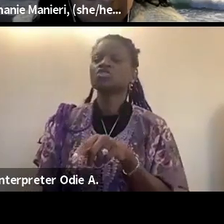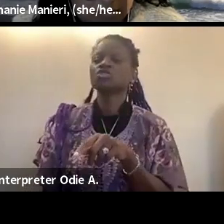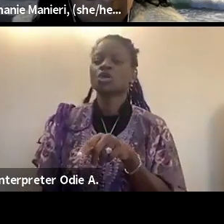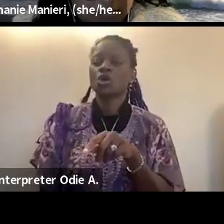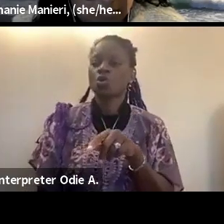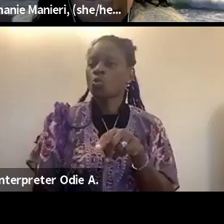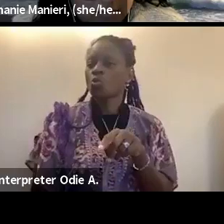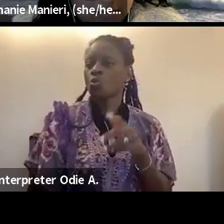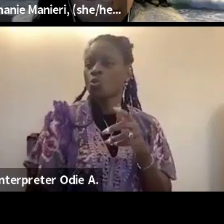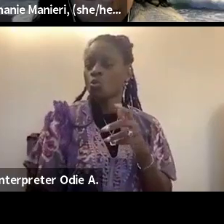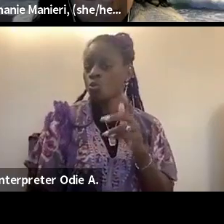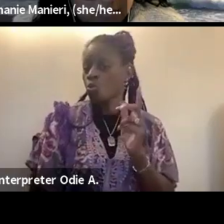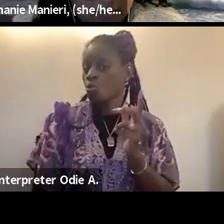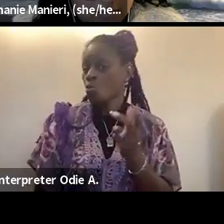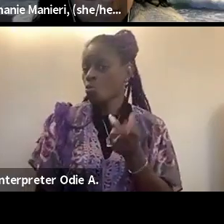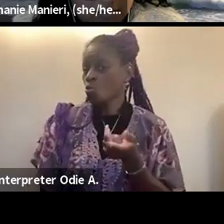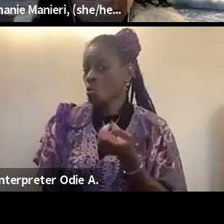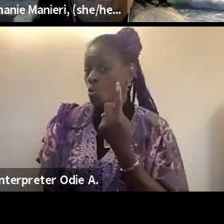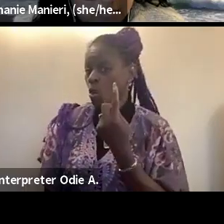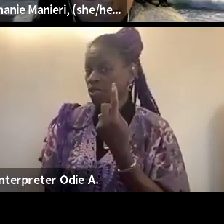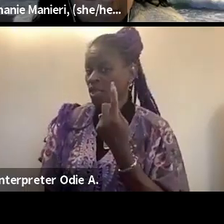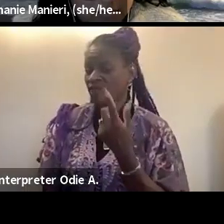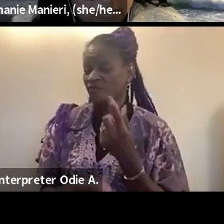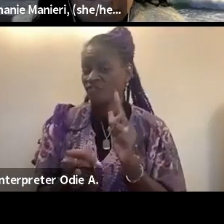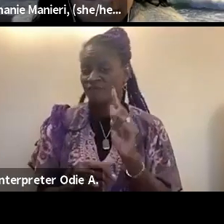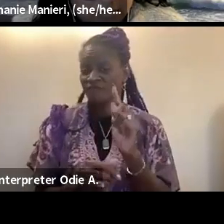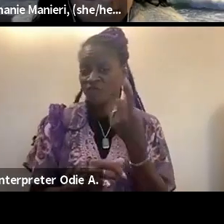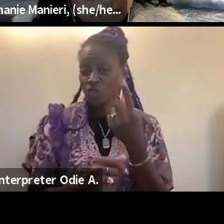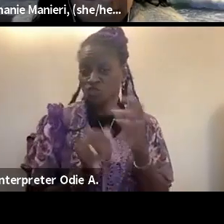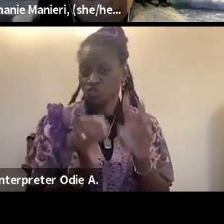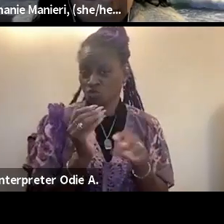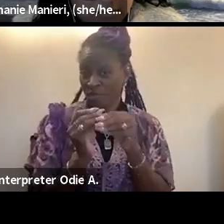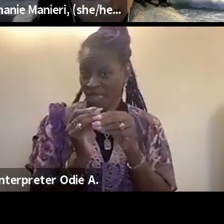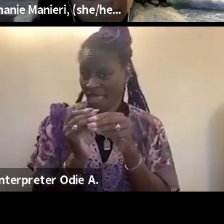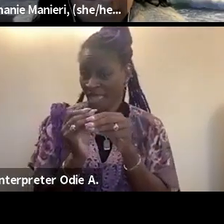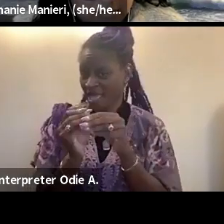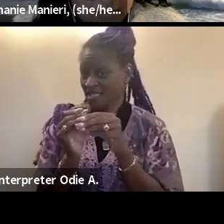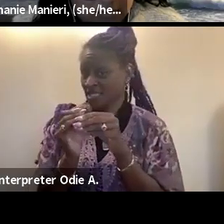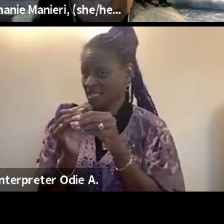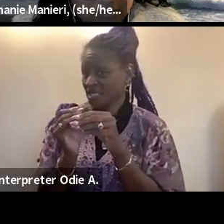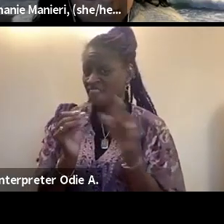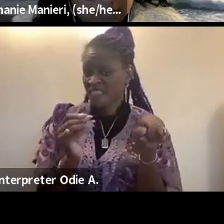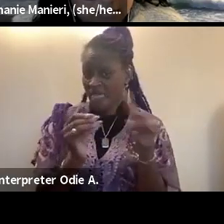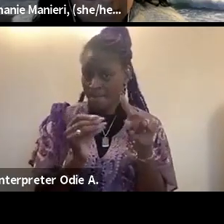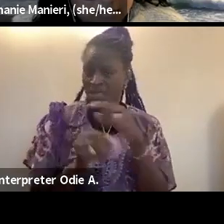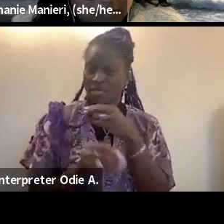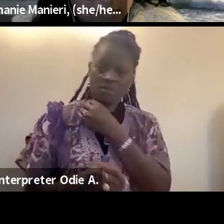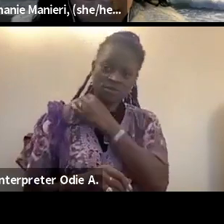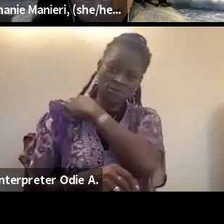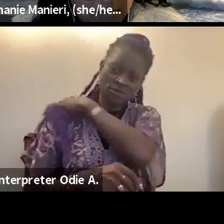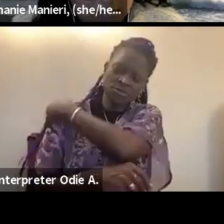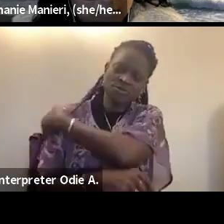verification state order with our own local order. And it was done in a collaborative process because I think